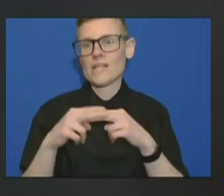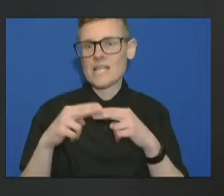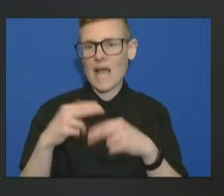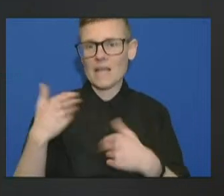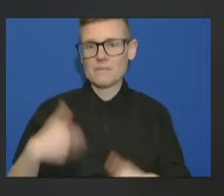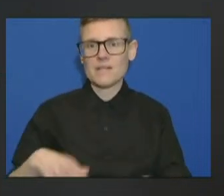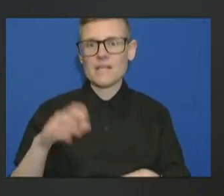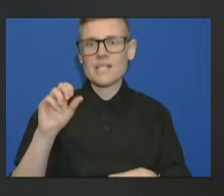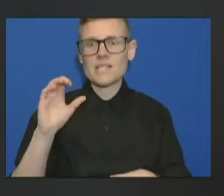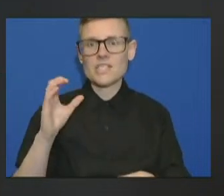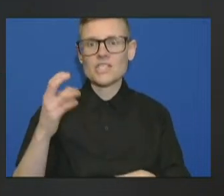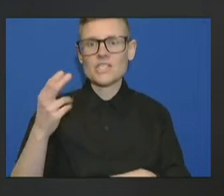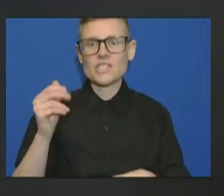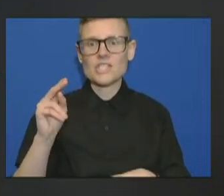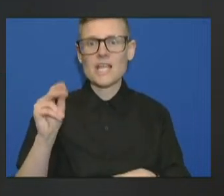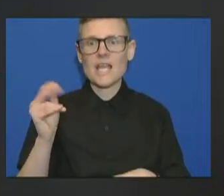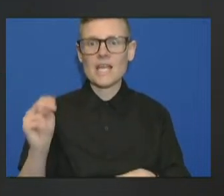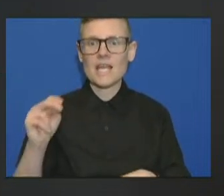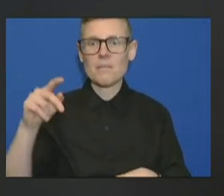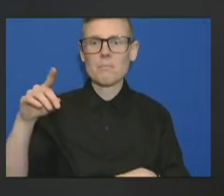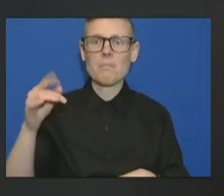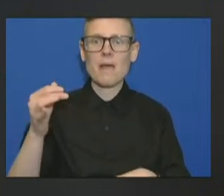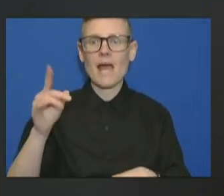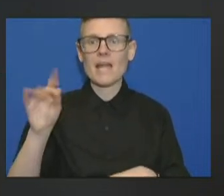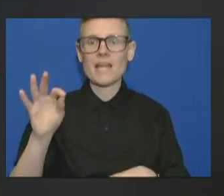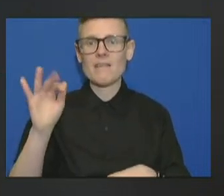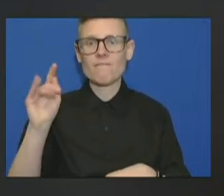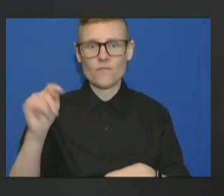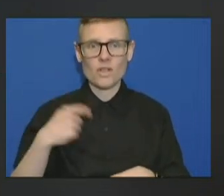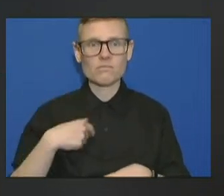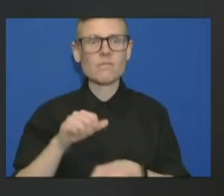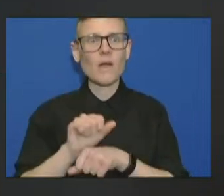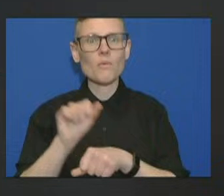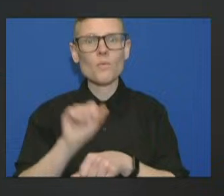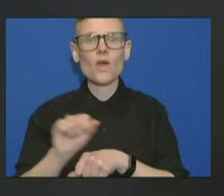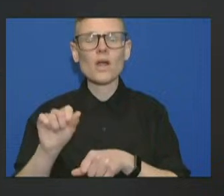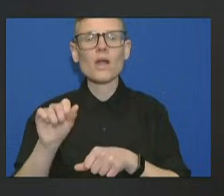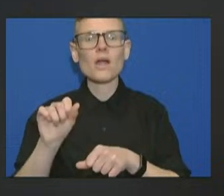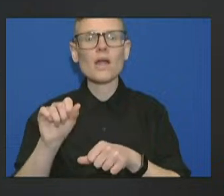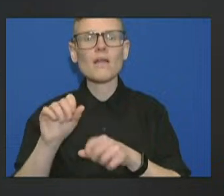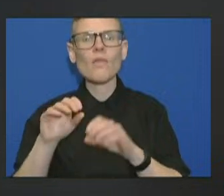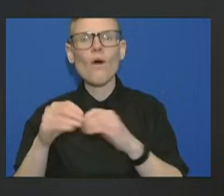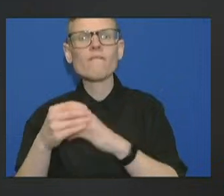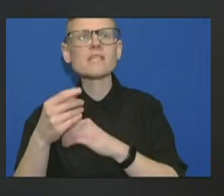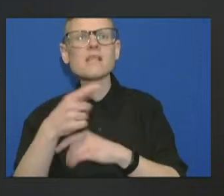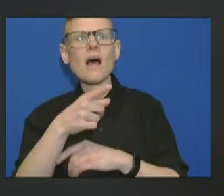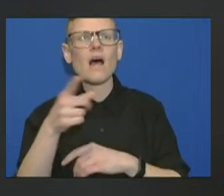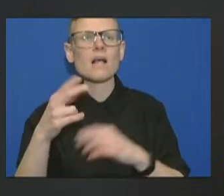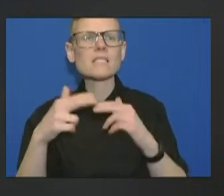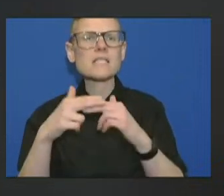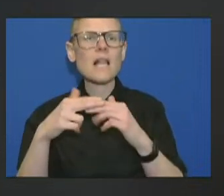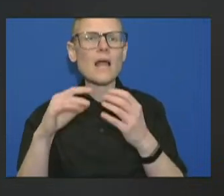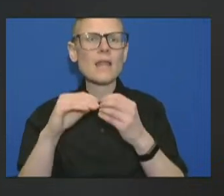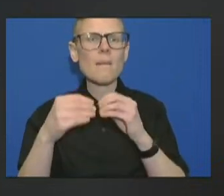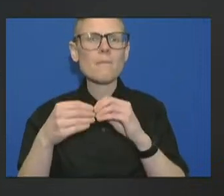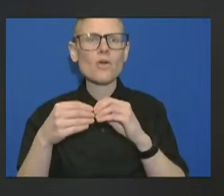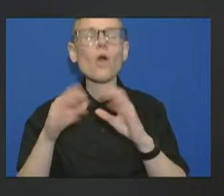to please. Thank you. While the slides are coming up, I'm Shannon. Patty and I work in the